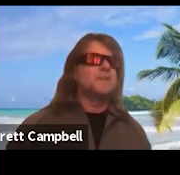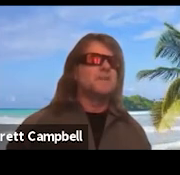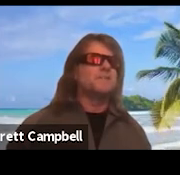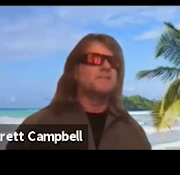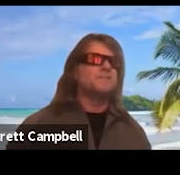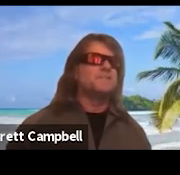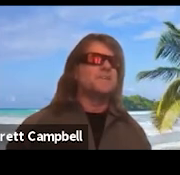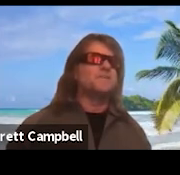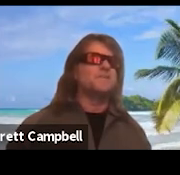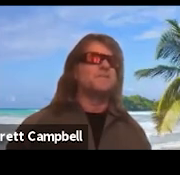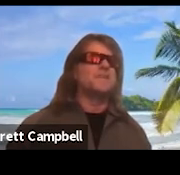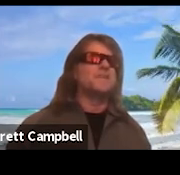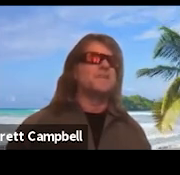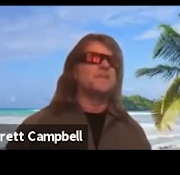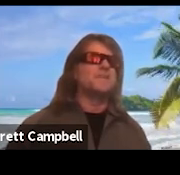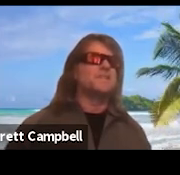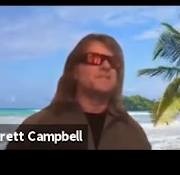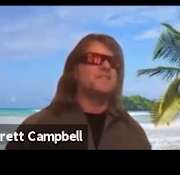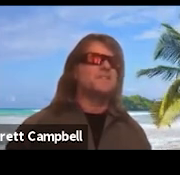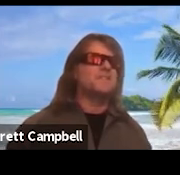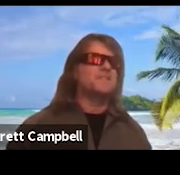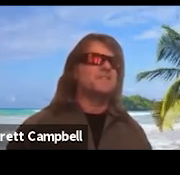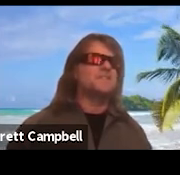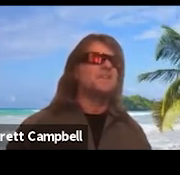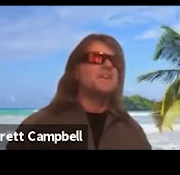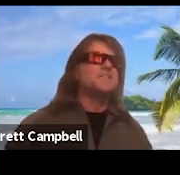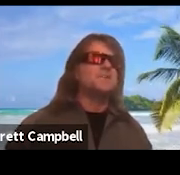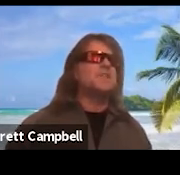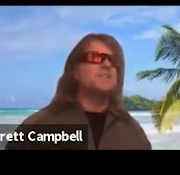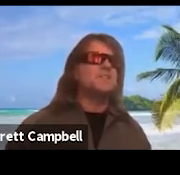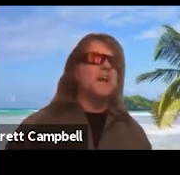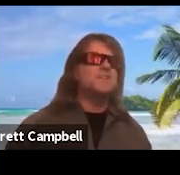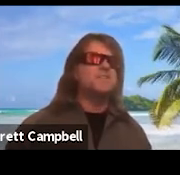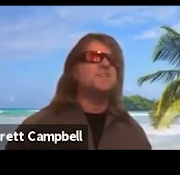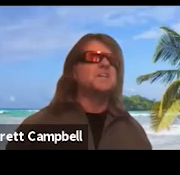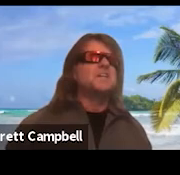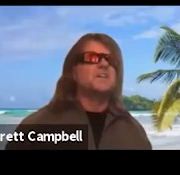They're not going to learn anything and it doesn't change anything, and so we changed strategy.